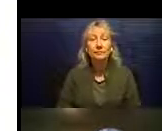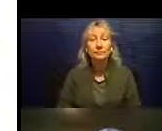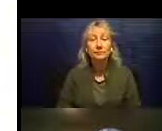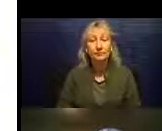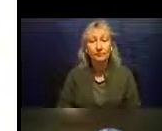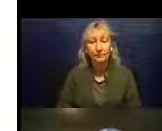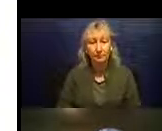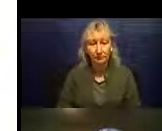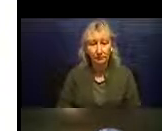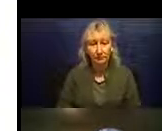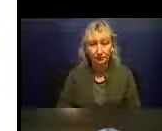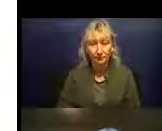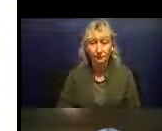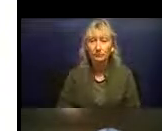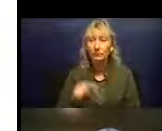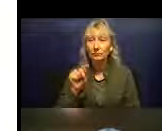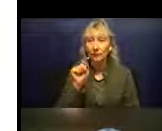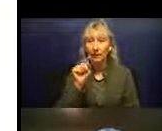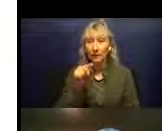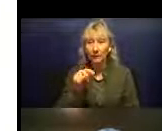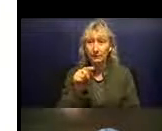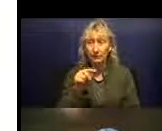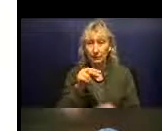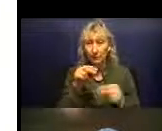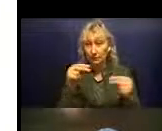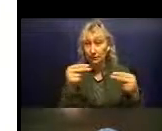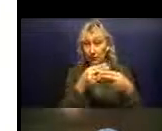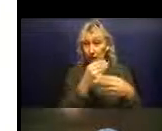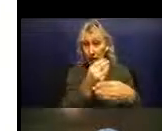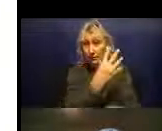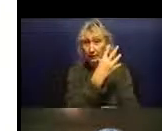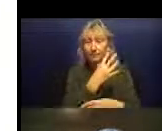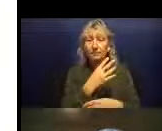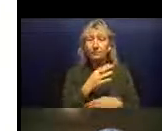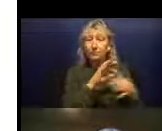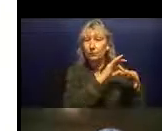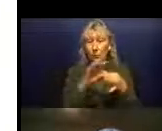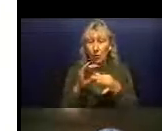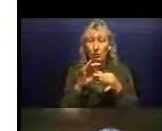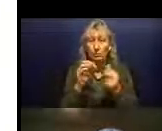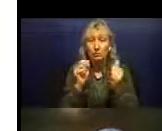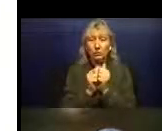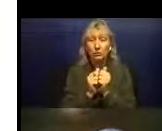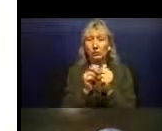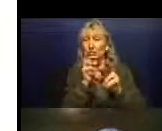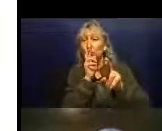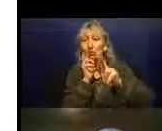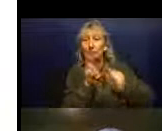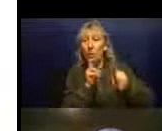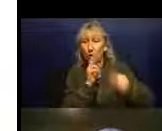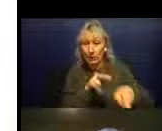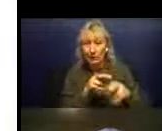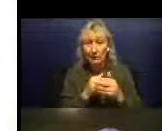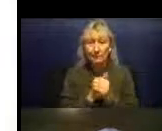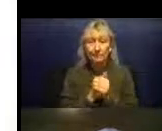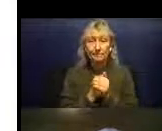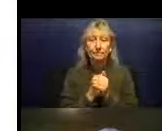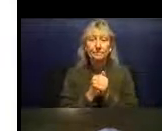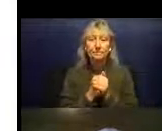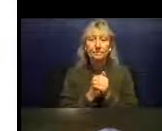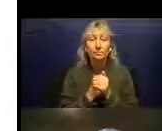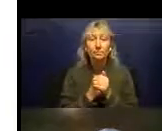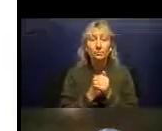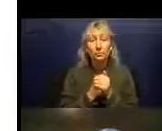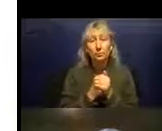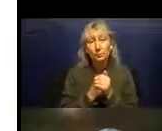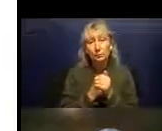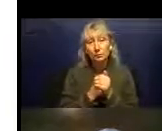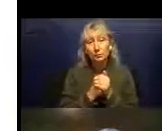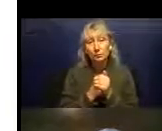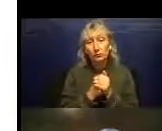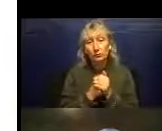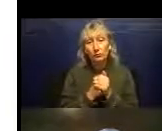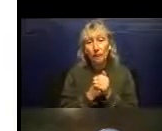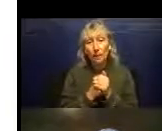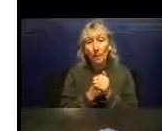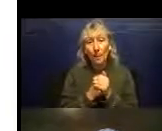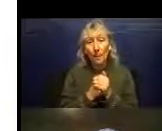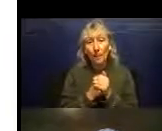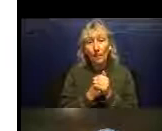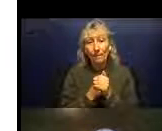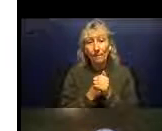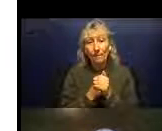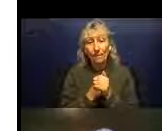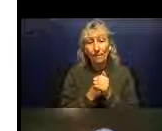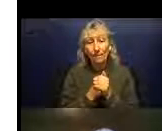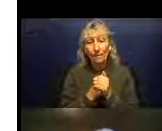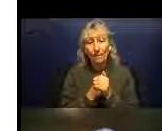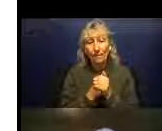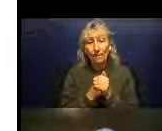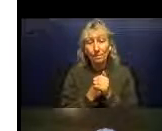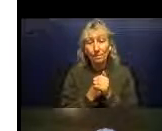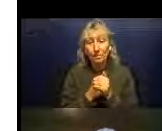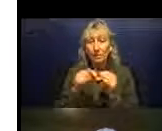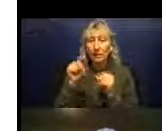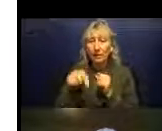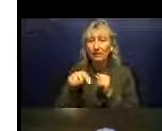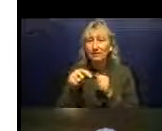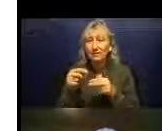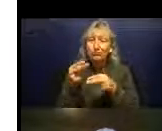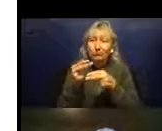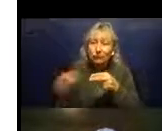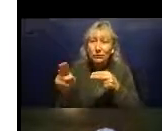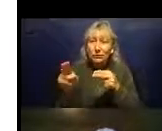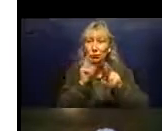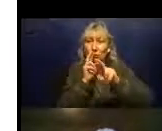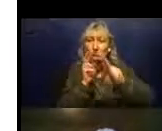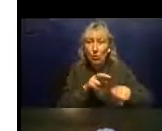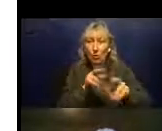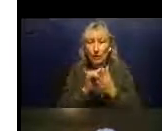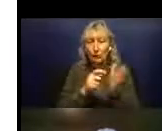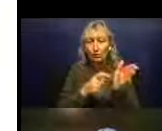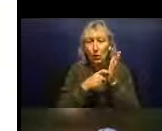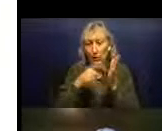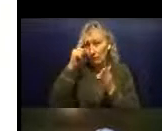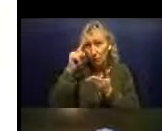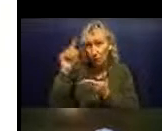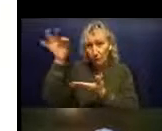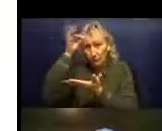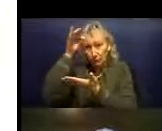Go ahead and go to the next time